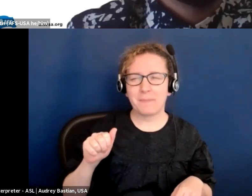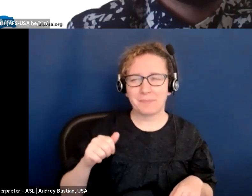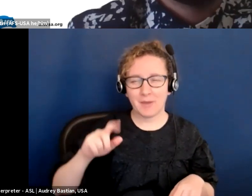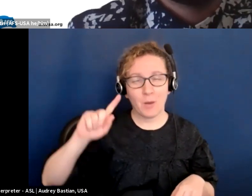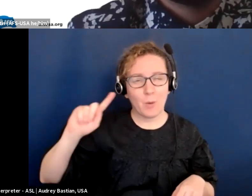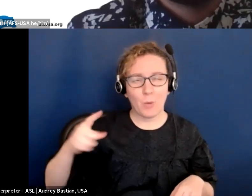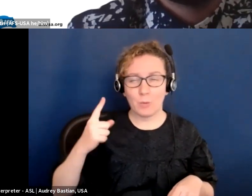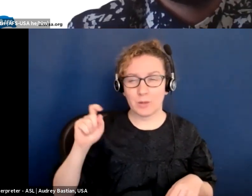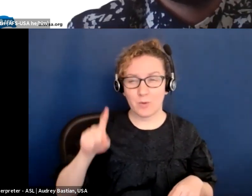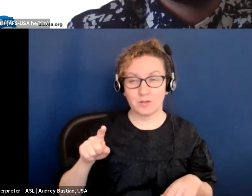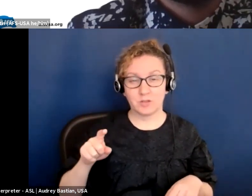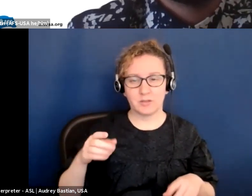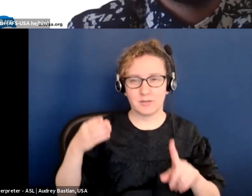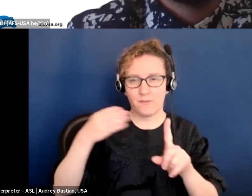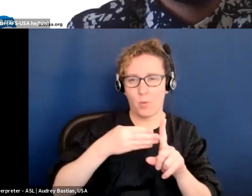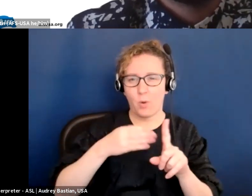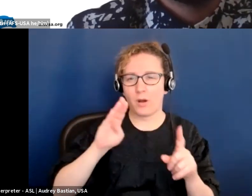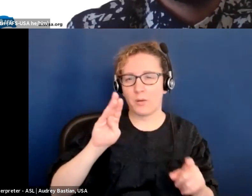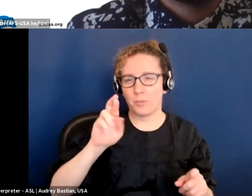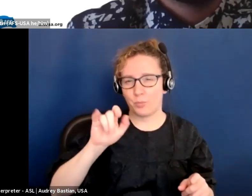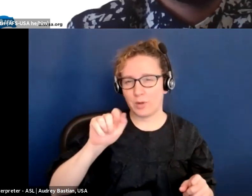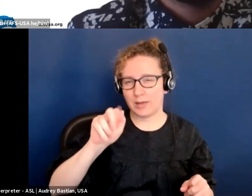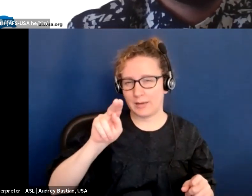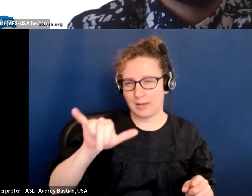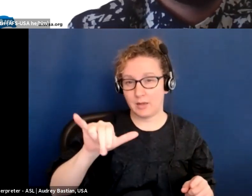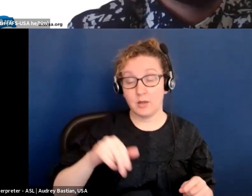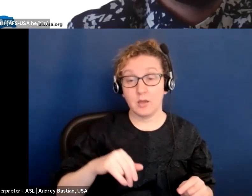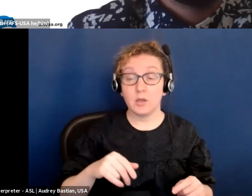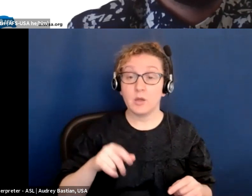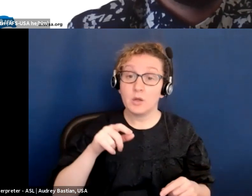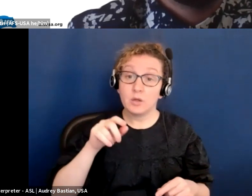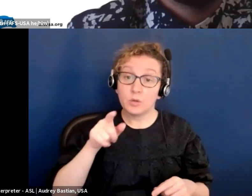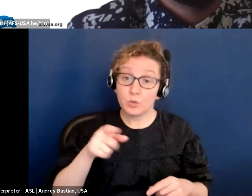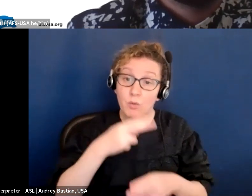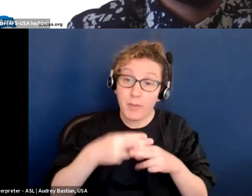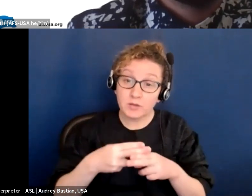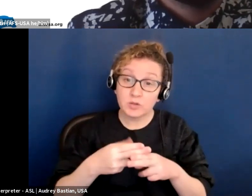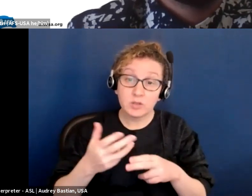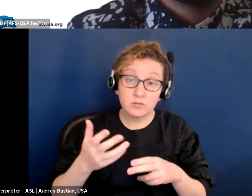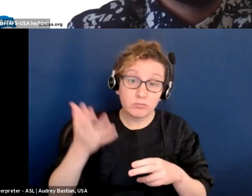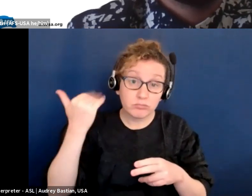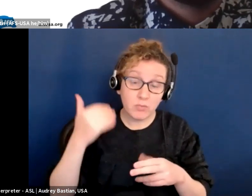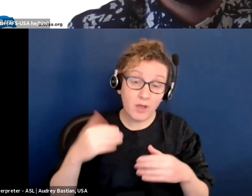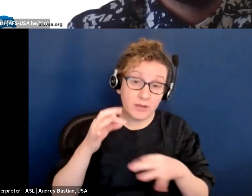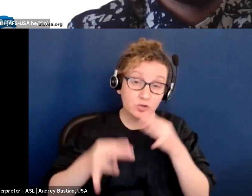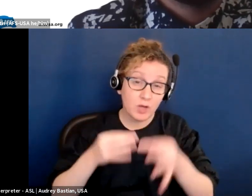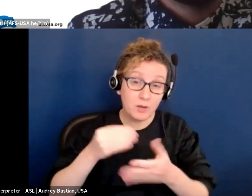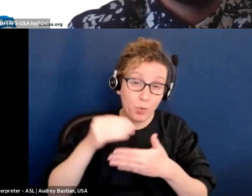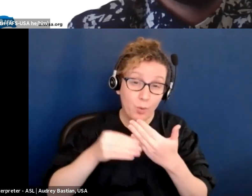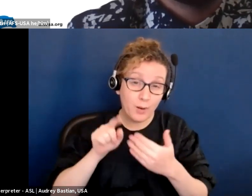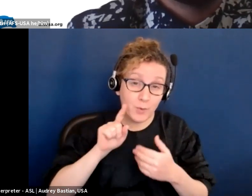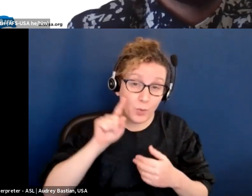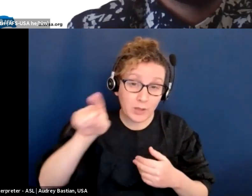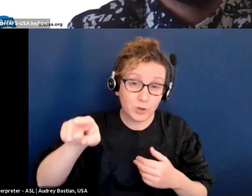so far is for Brittany. You mentioned earlier about the exchange program that you had specifically